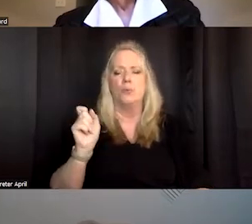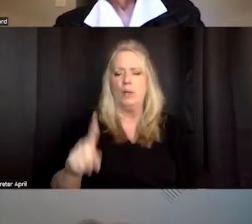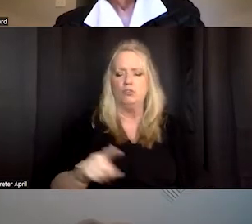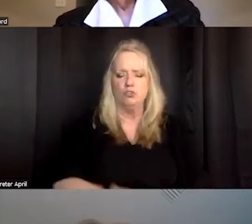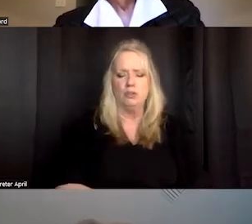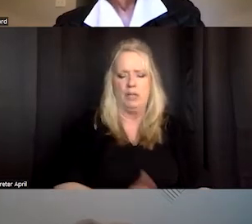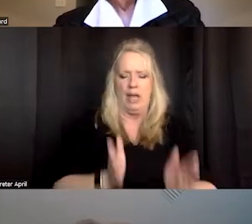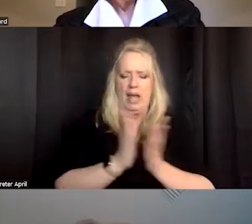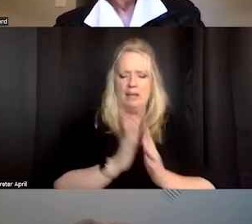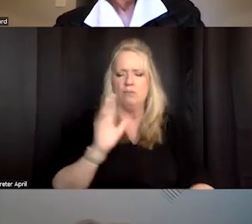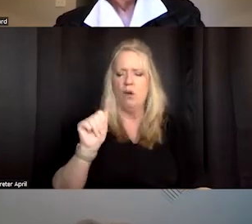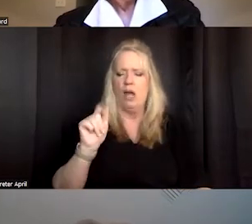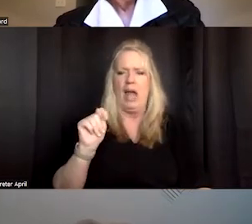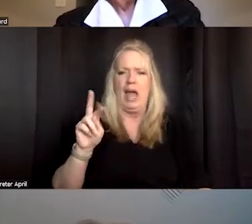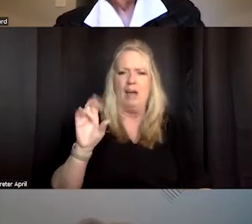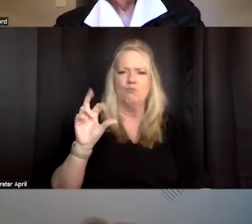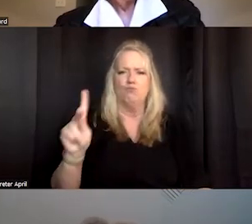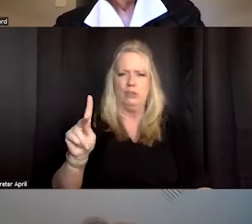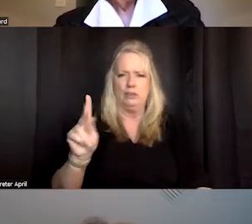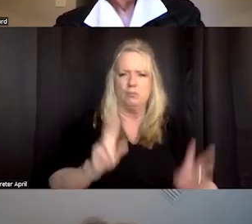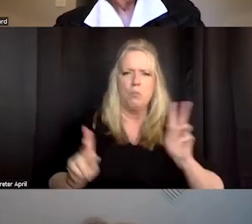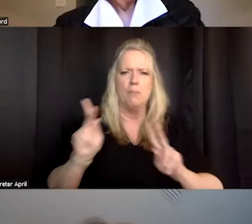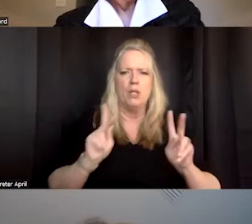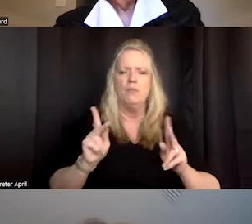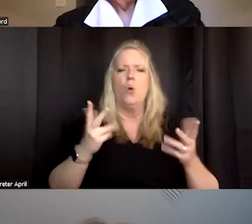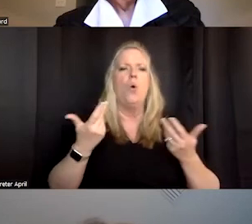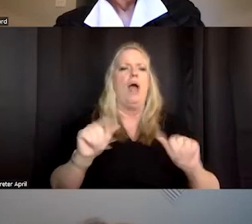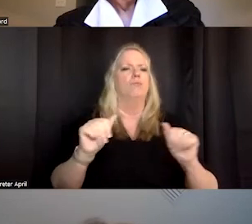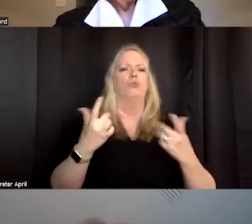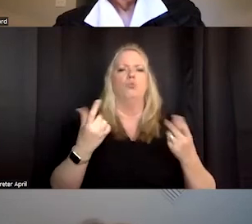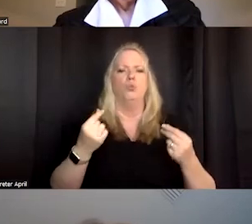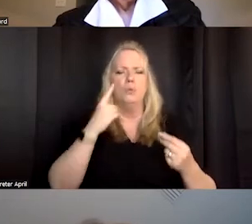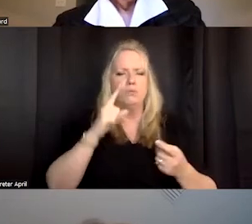AT RISK POPULATIONS, SORT OF WHAT EFFORT WERE DONE BY POISON SENDERS IN TERMS OF,